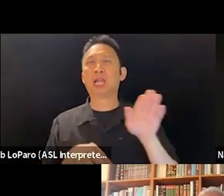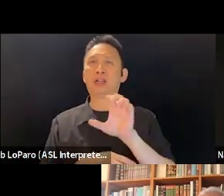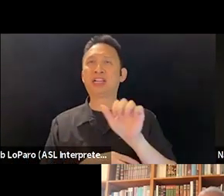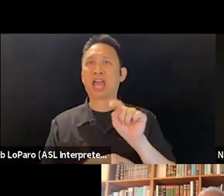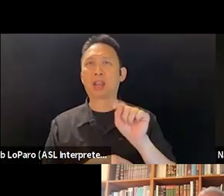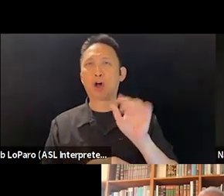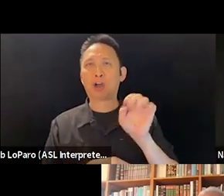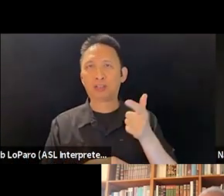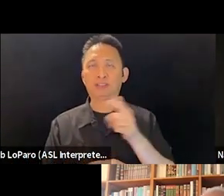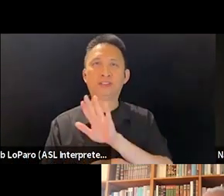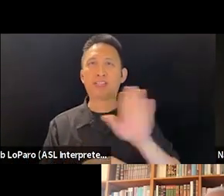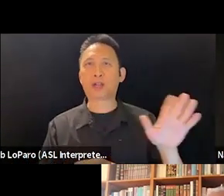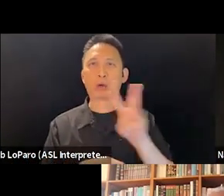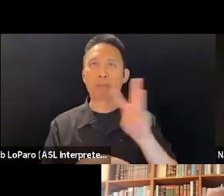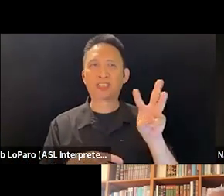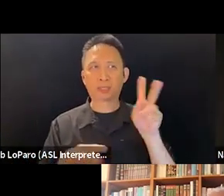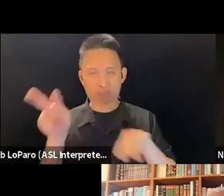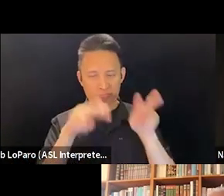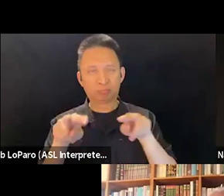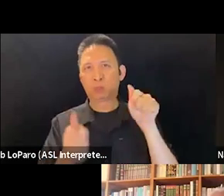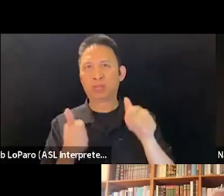might be a good fit and might like your film